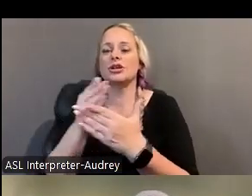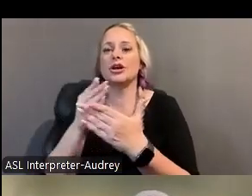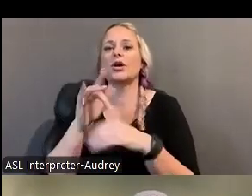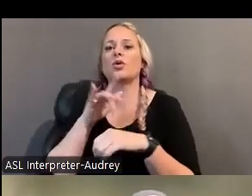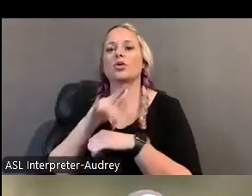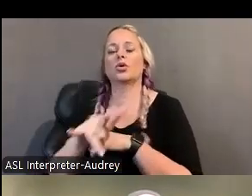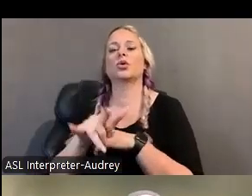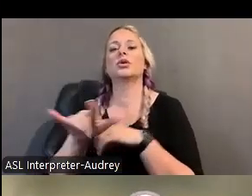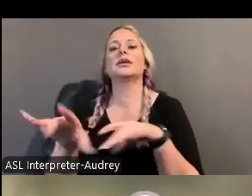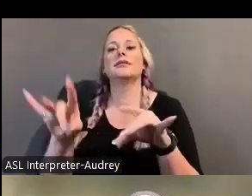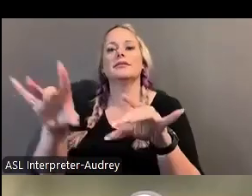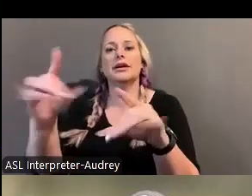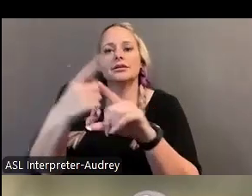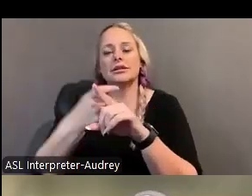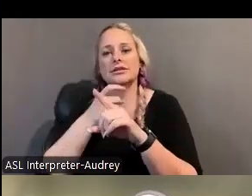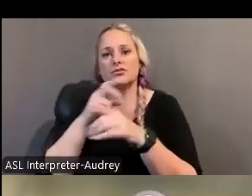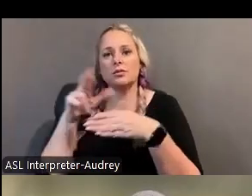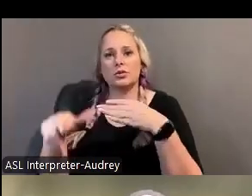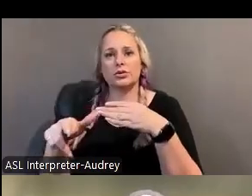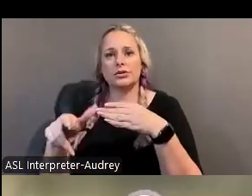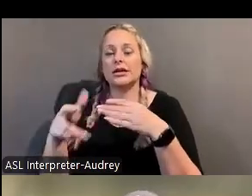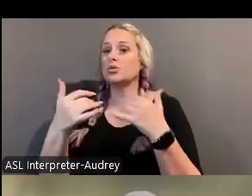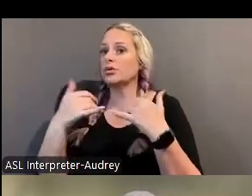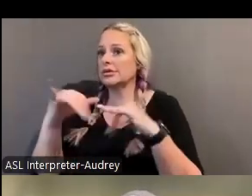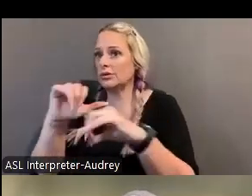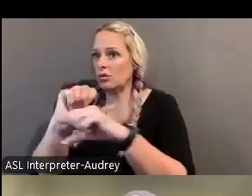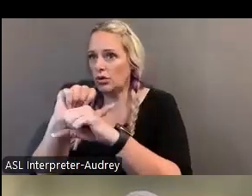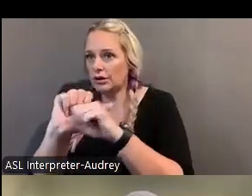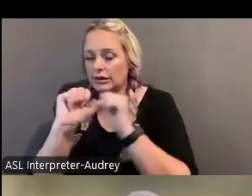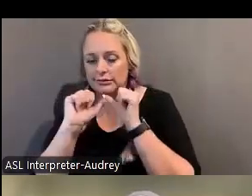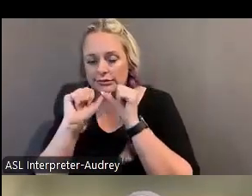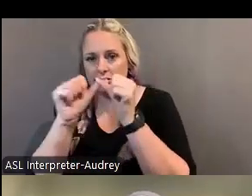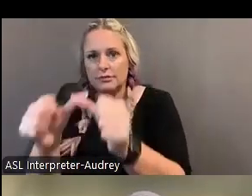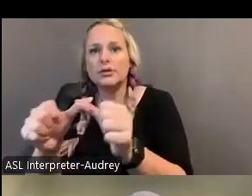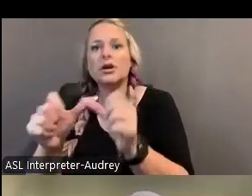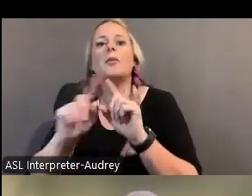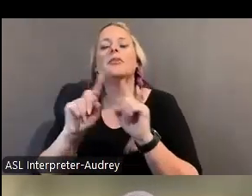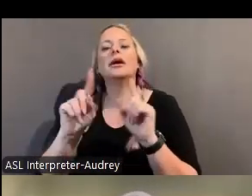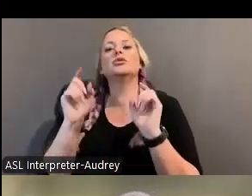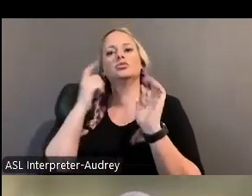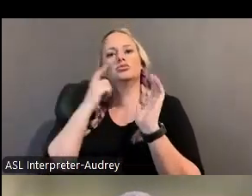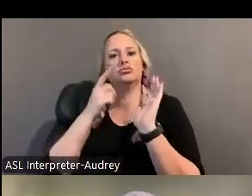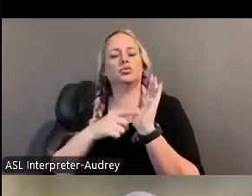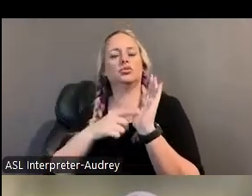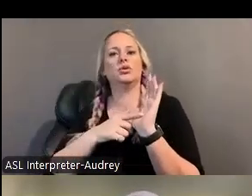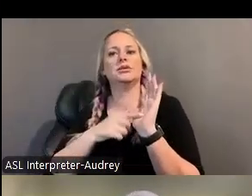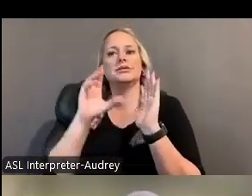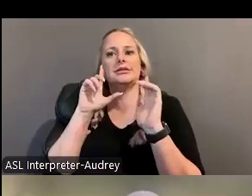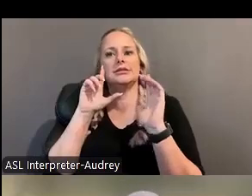results. The work is still ongoing, but you can see here is a photo of the top level of version